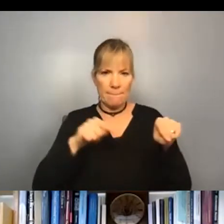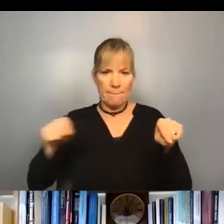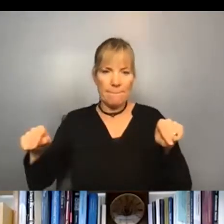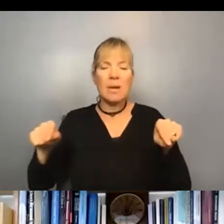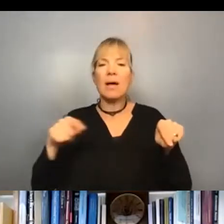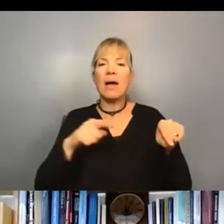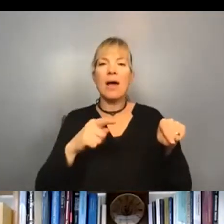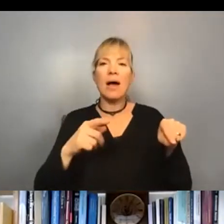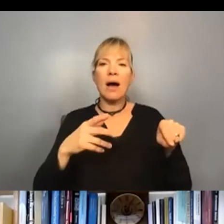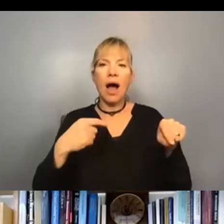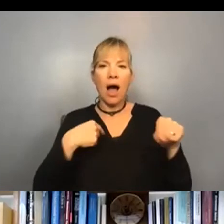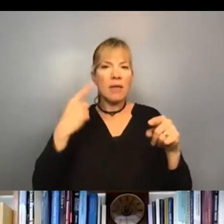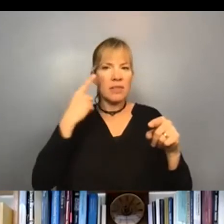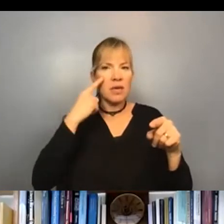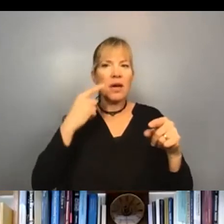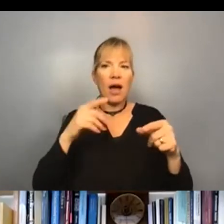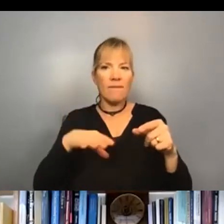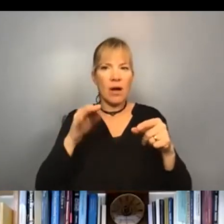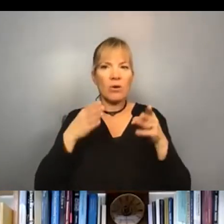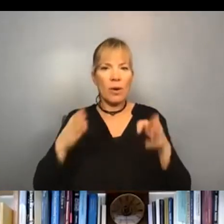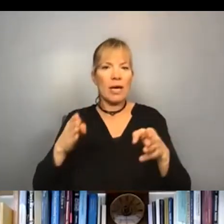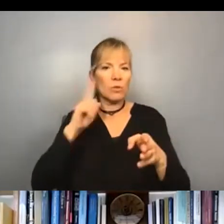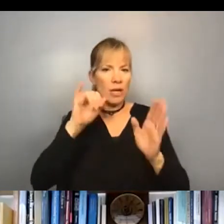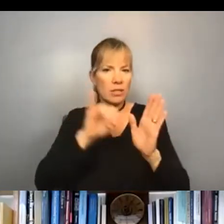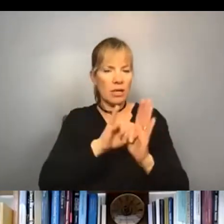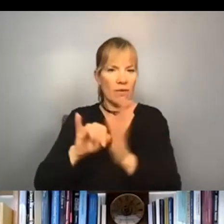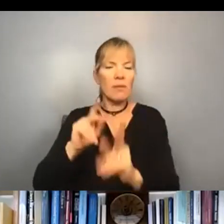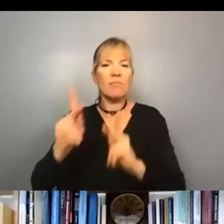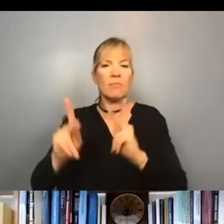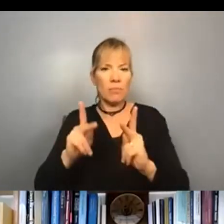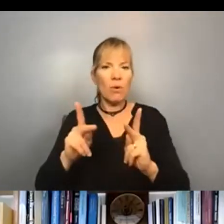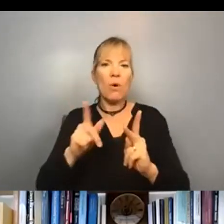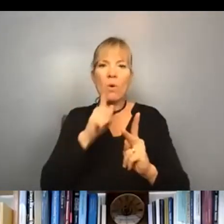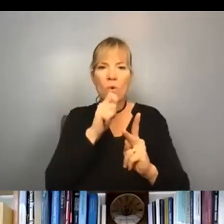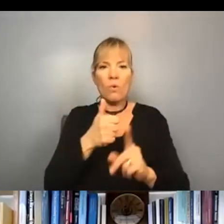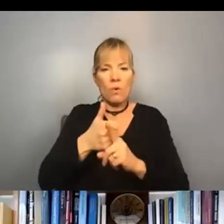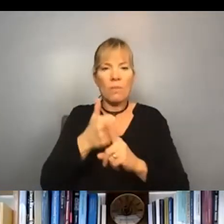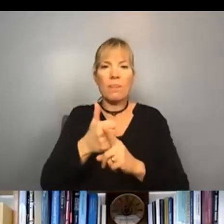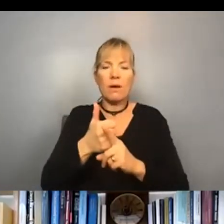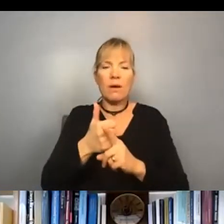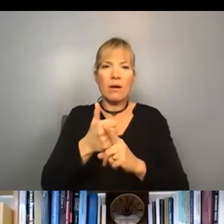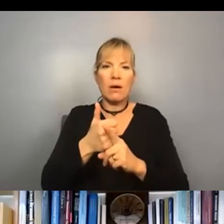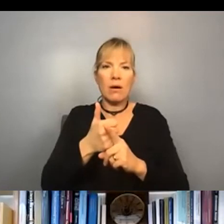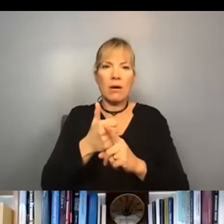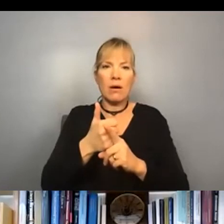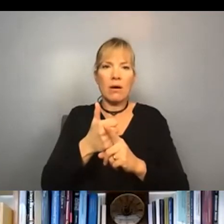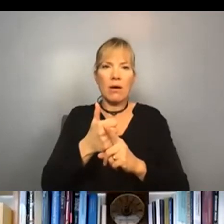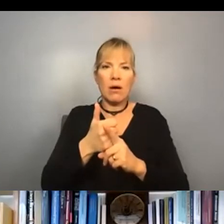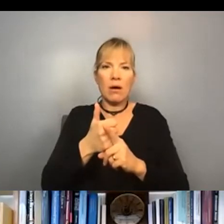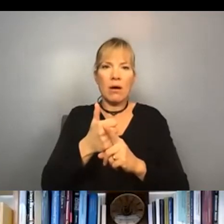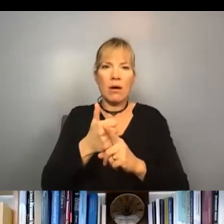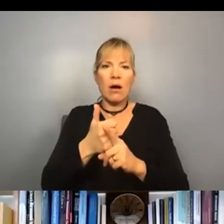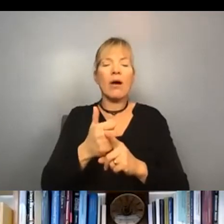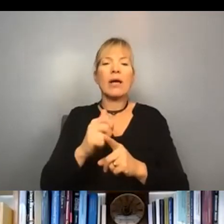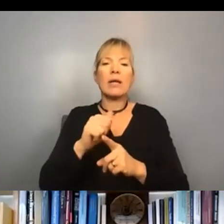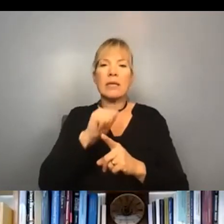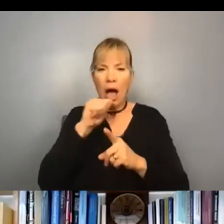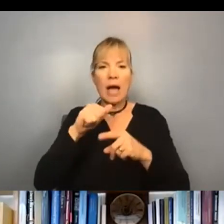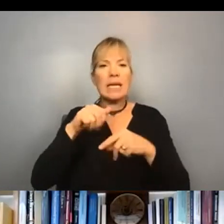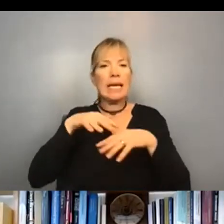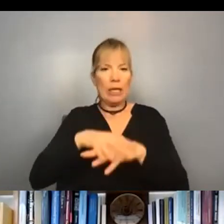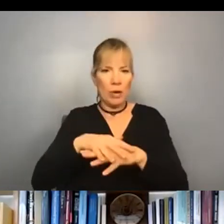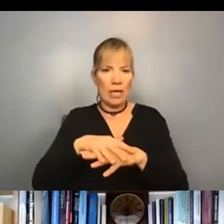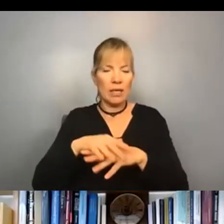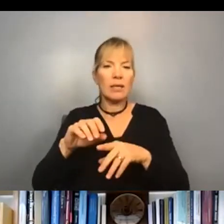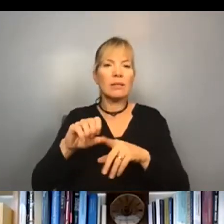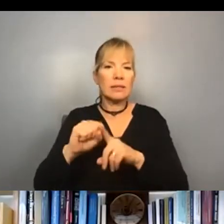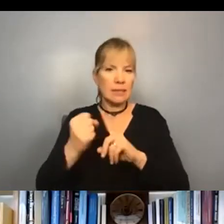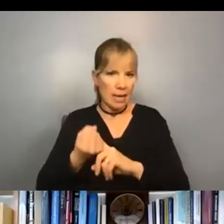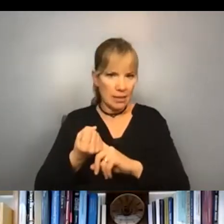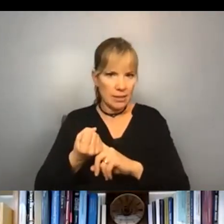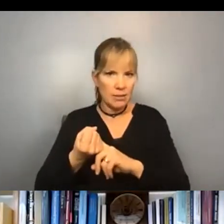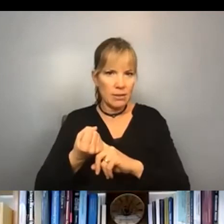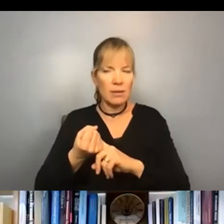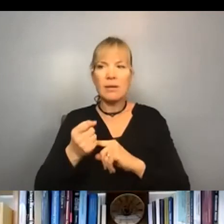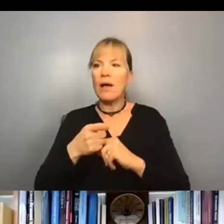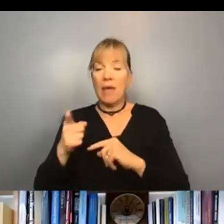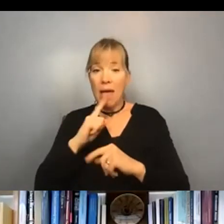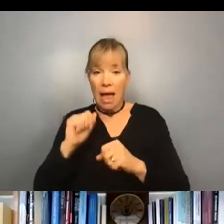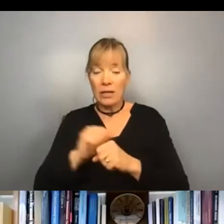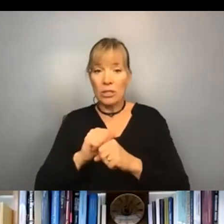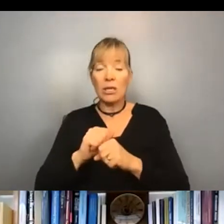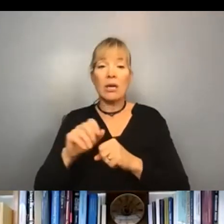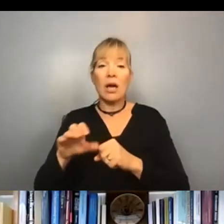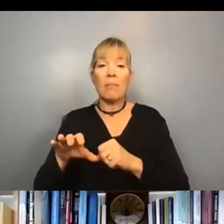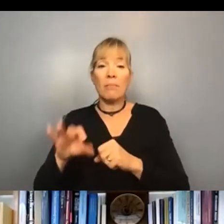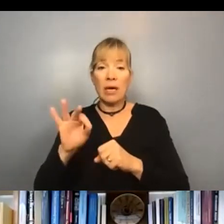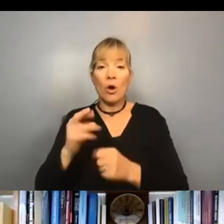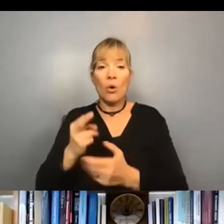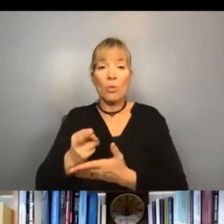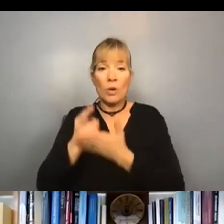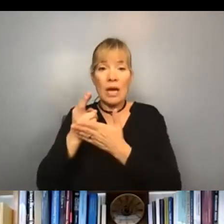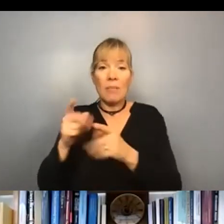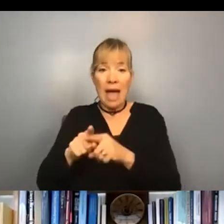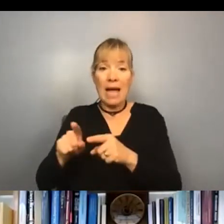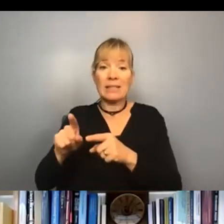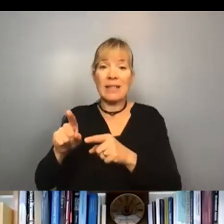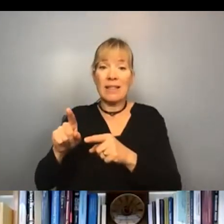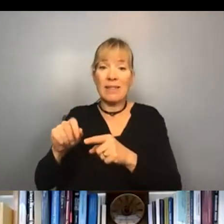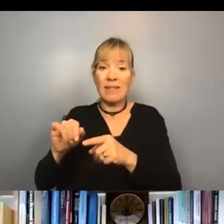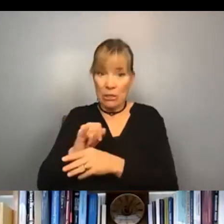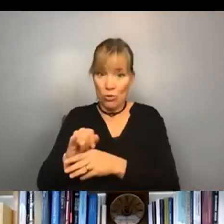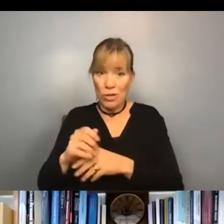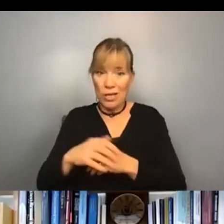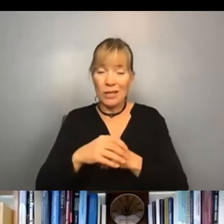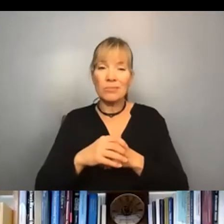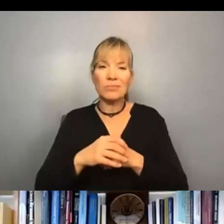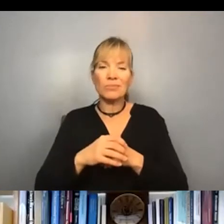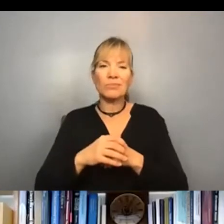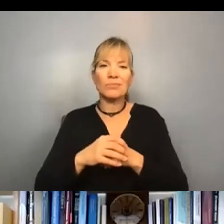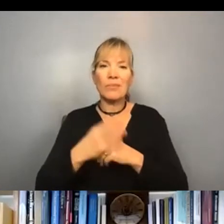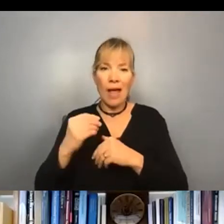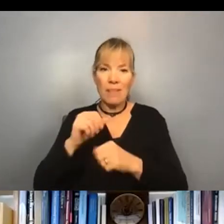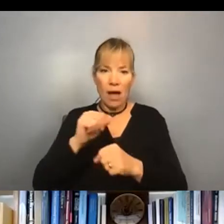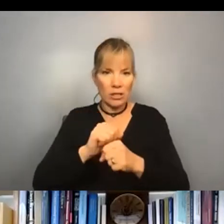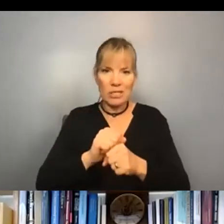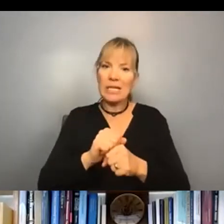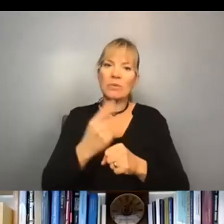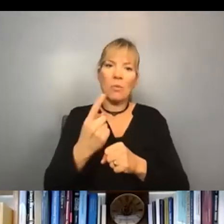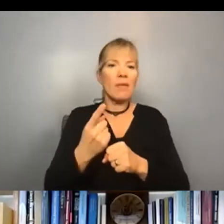occupation and disability type and industry type. And I think I've come up with a way to try to identify people who are in non-integrated settings. They actually pick rehabilitation as the industry.